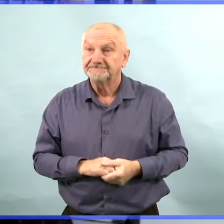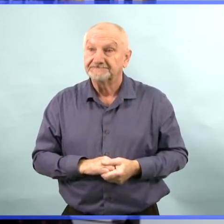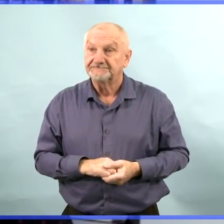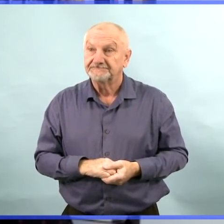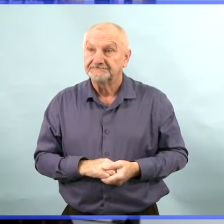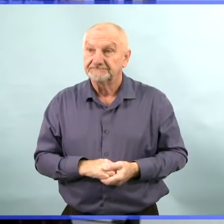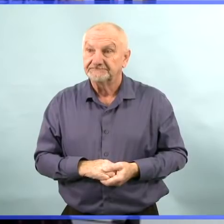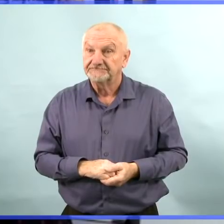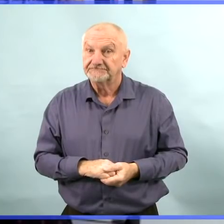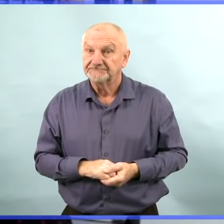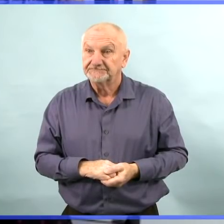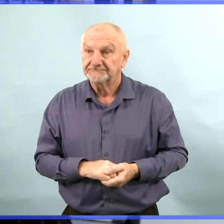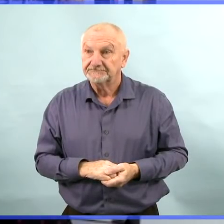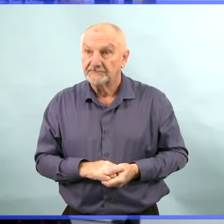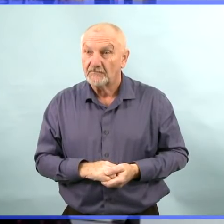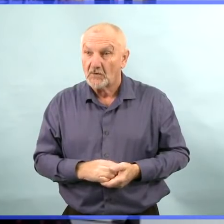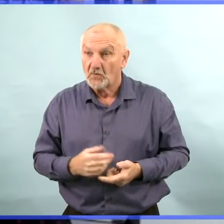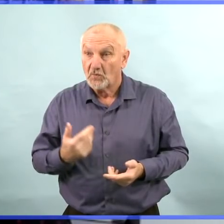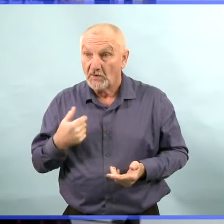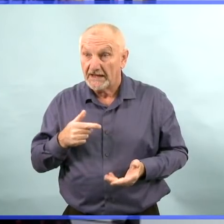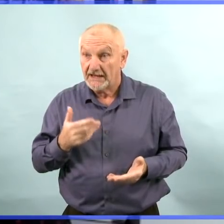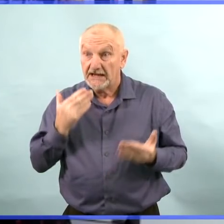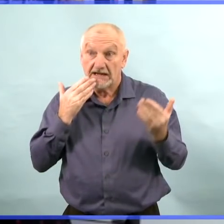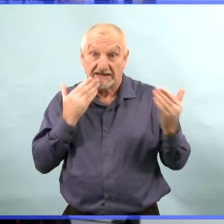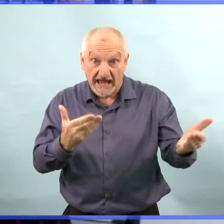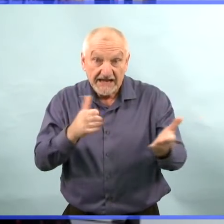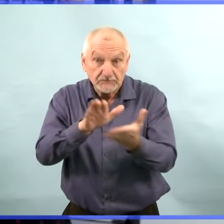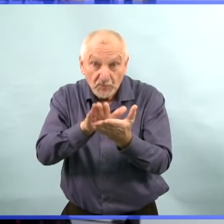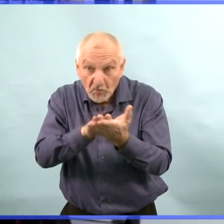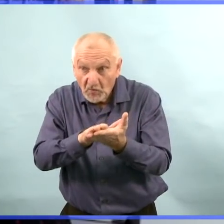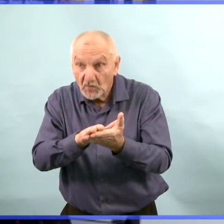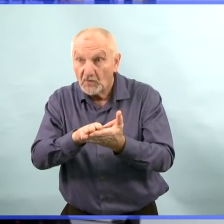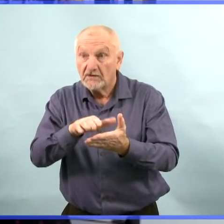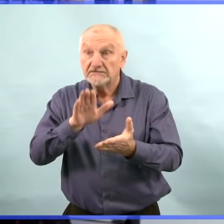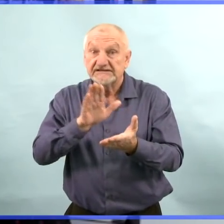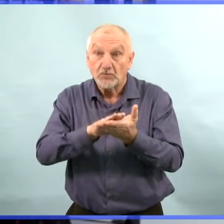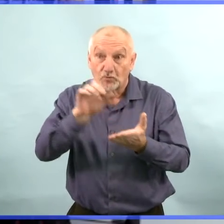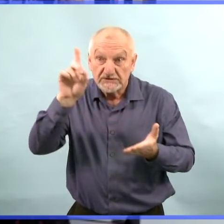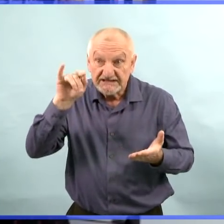we are so grateful to the schools and school divisions that are participating in this important